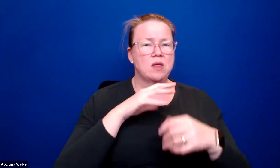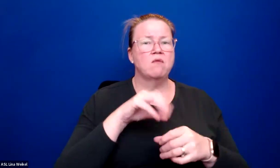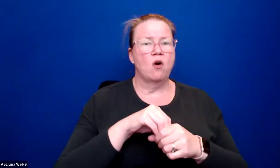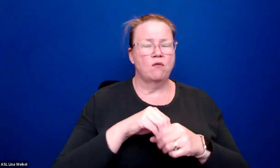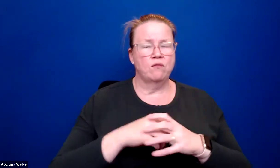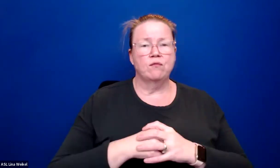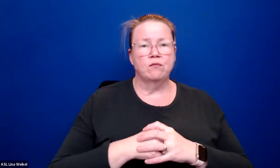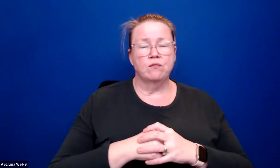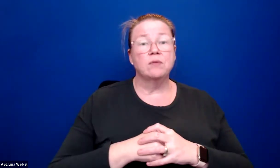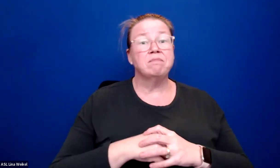Andy Padilla: Awesome.